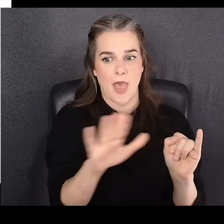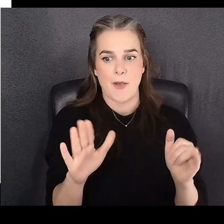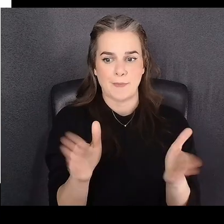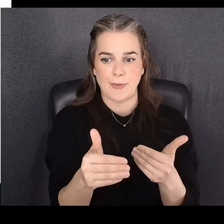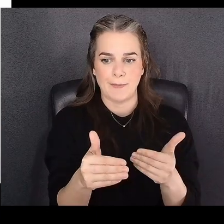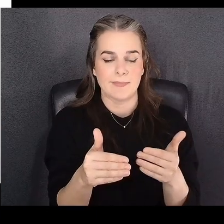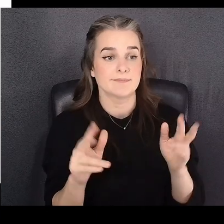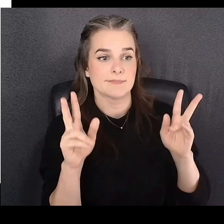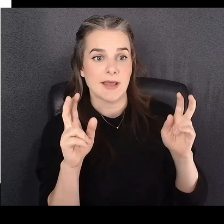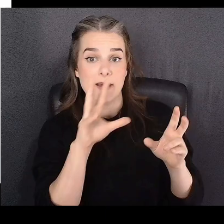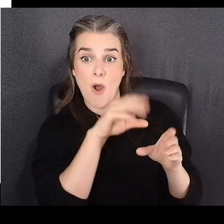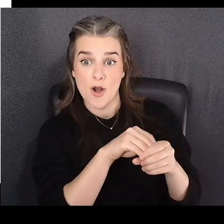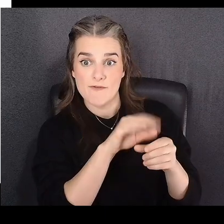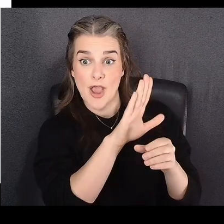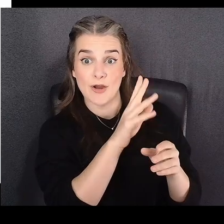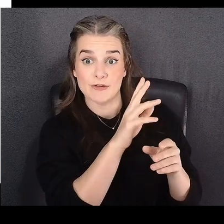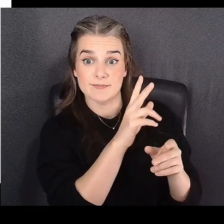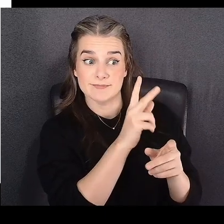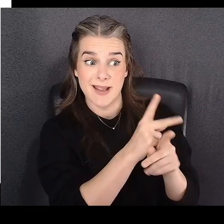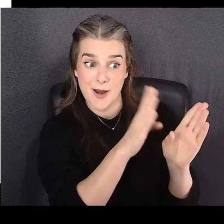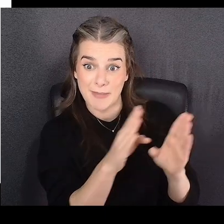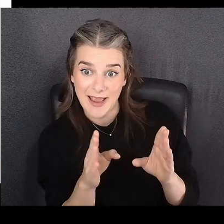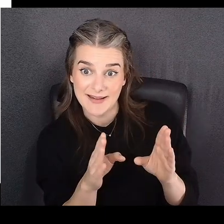that person set up the canvas, their brushes and stuff.